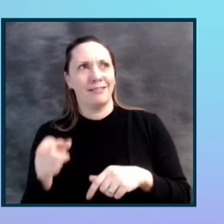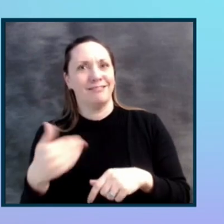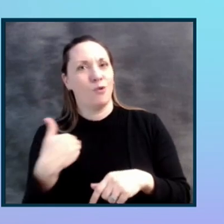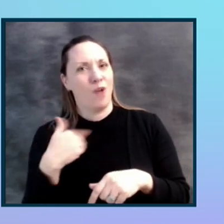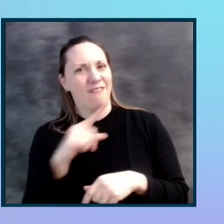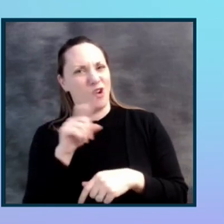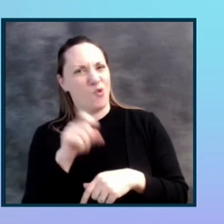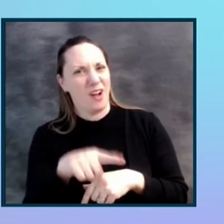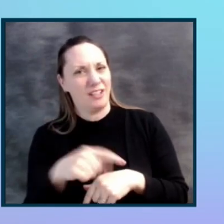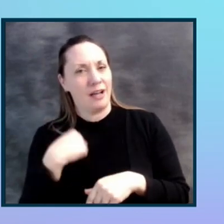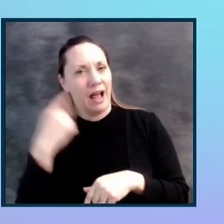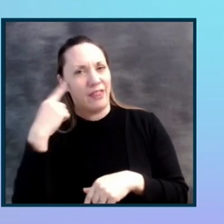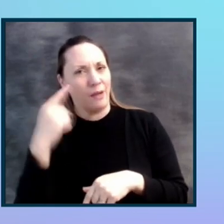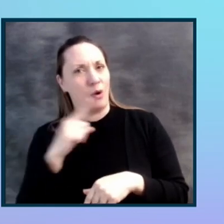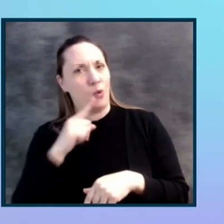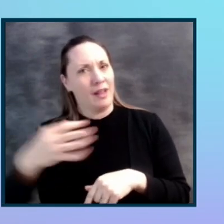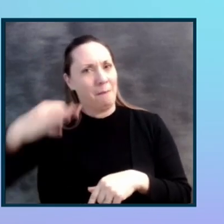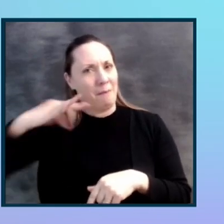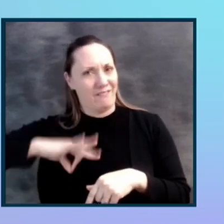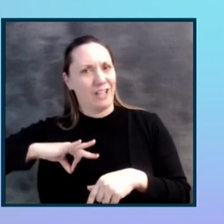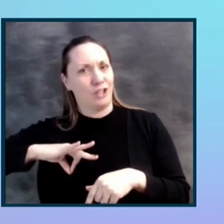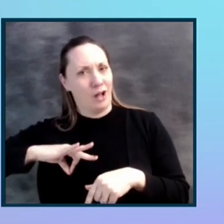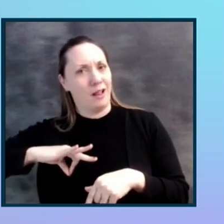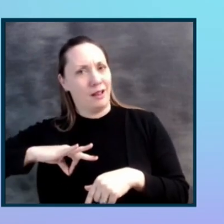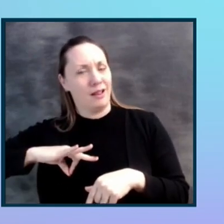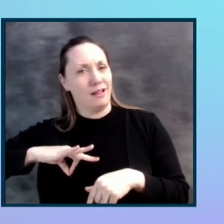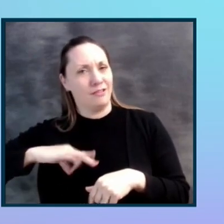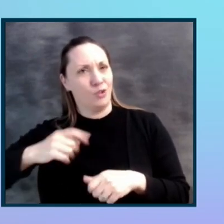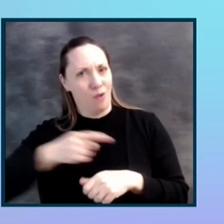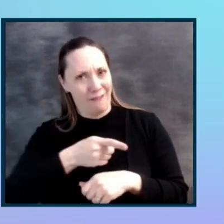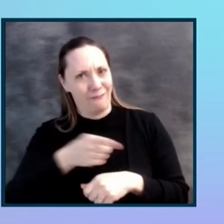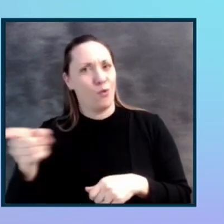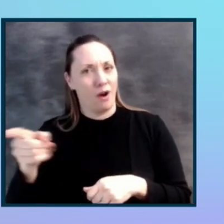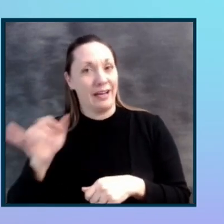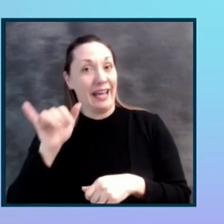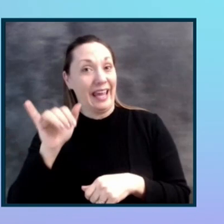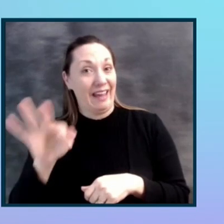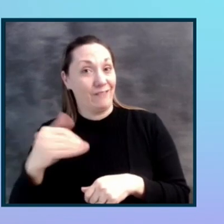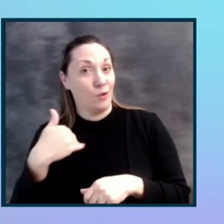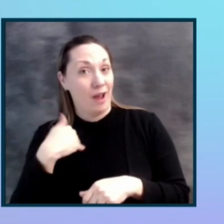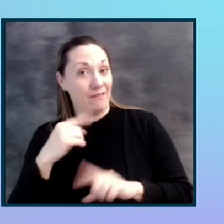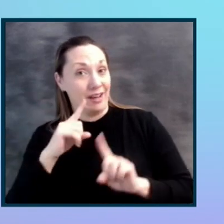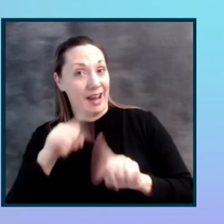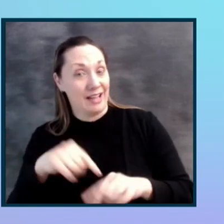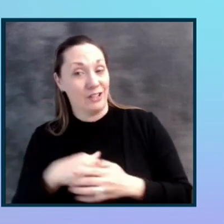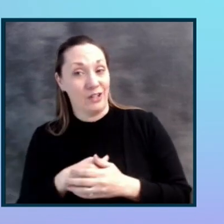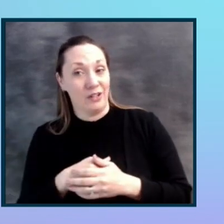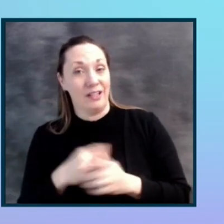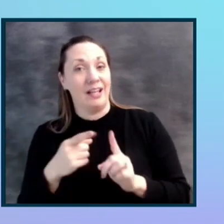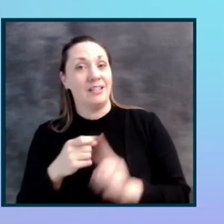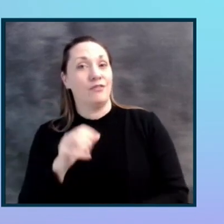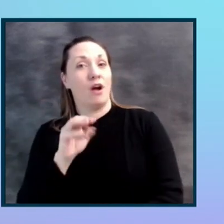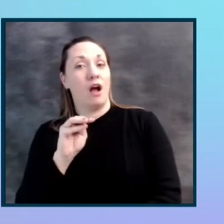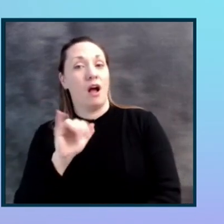that I think would be really beneficial to everyone. If have an answer for it. This comes from Mike. Okay this comes from Mike.